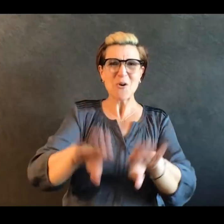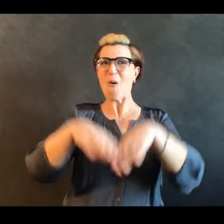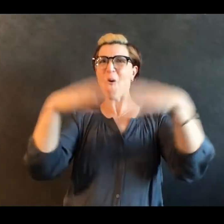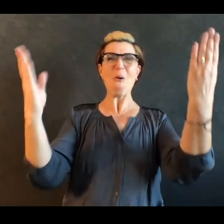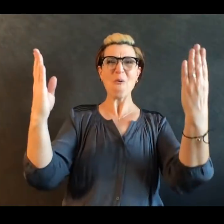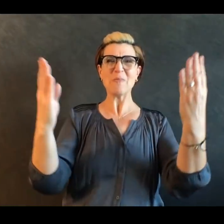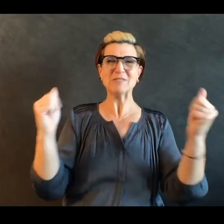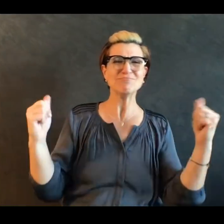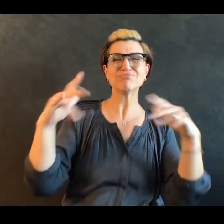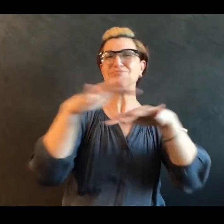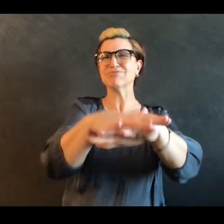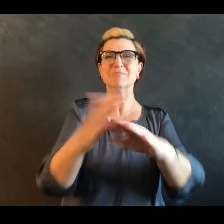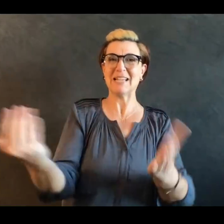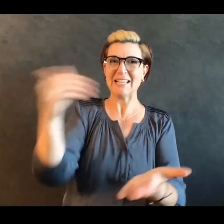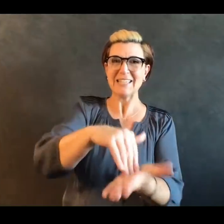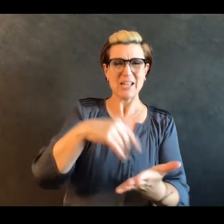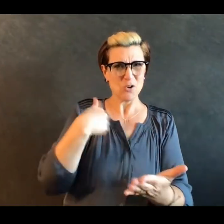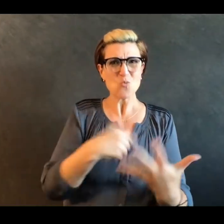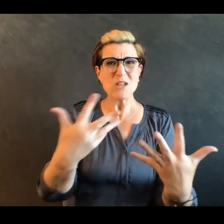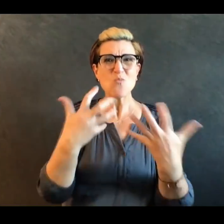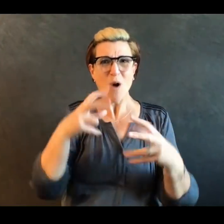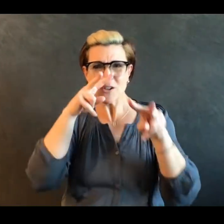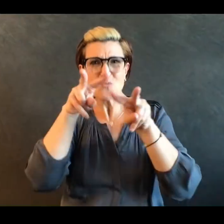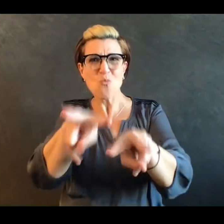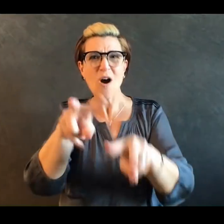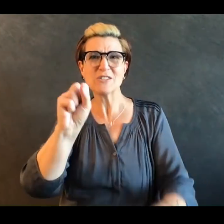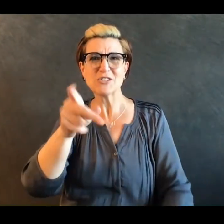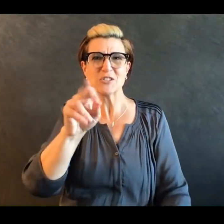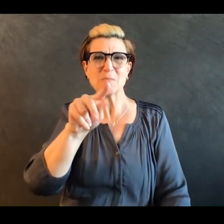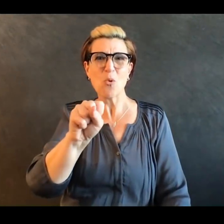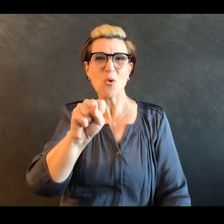sports leagues open you want to watch sports it's important we miss sports we